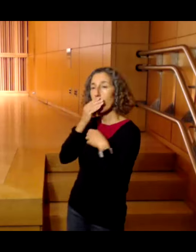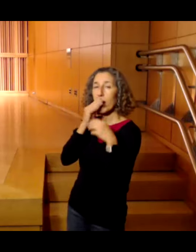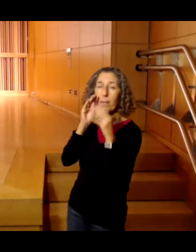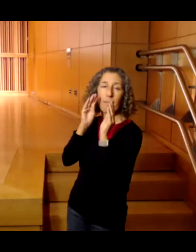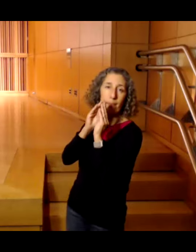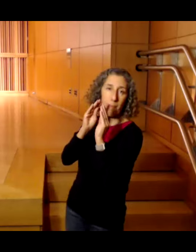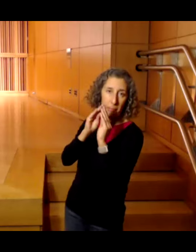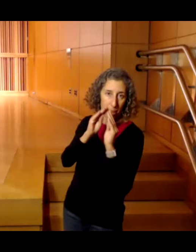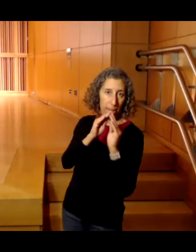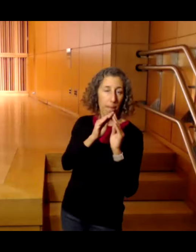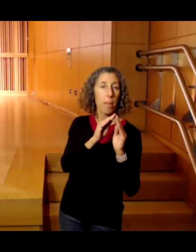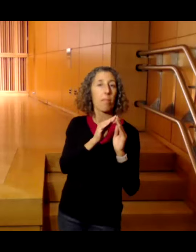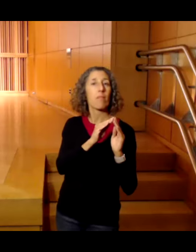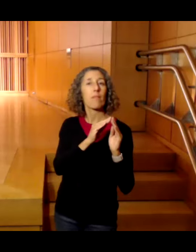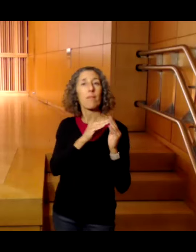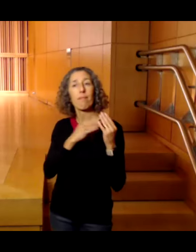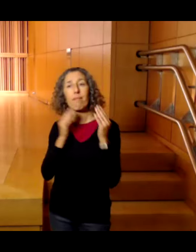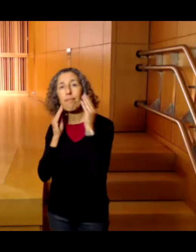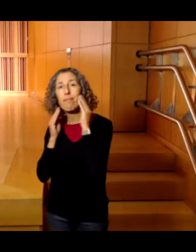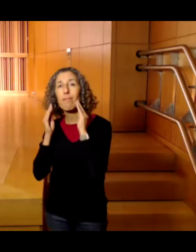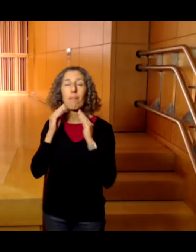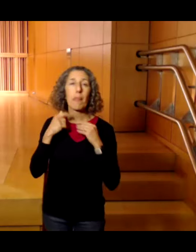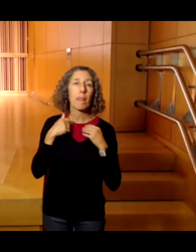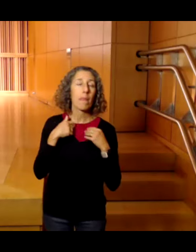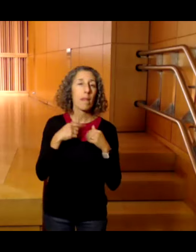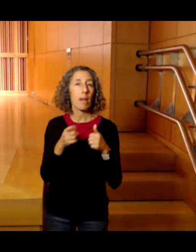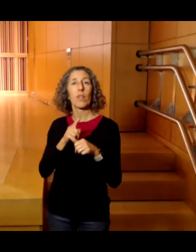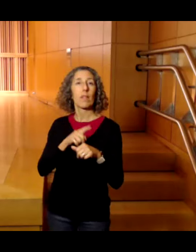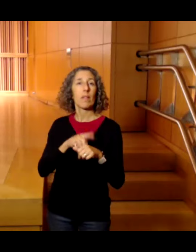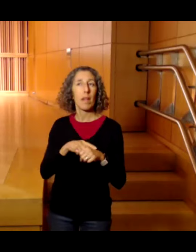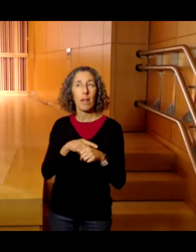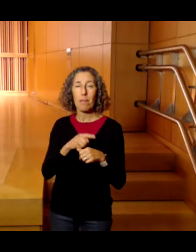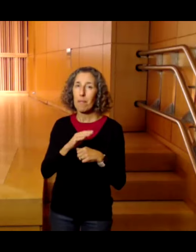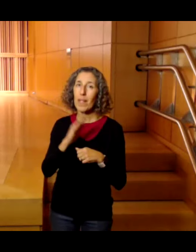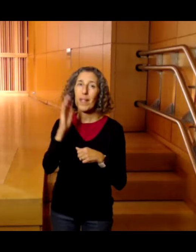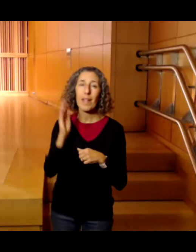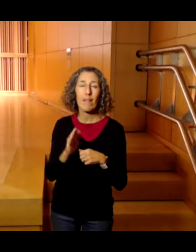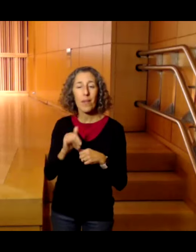had never been held in that way. never been kissed that way before.